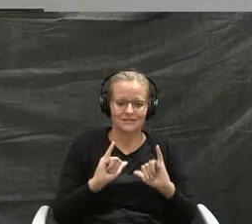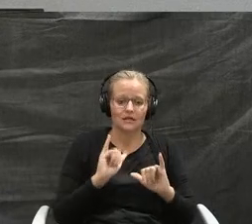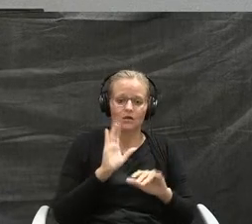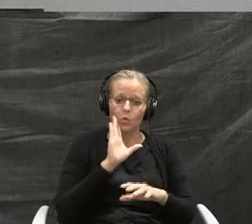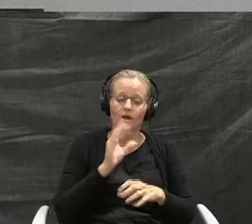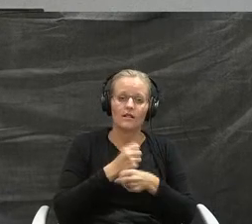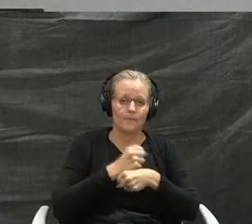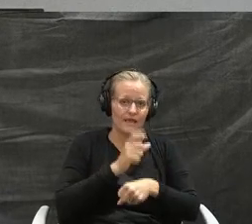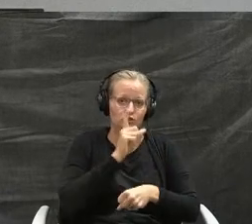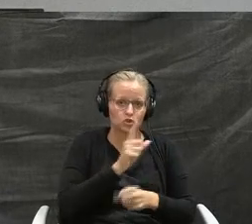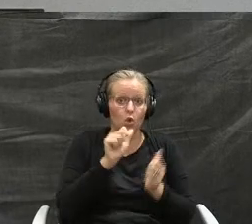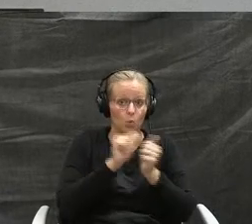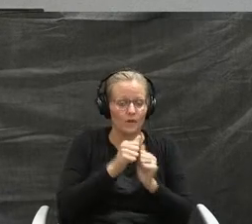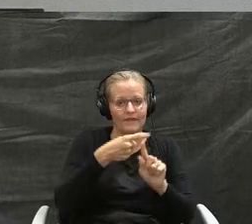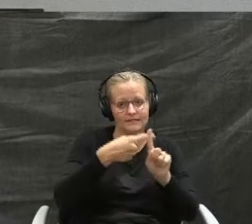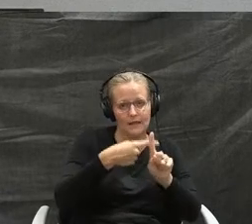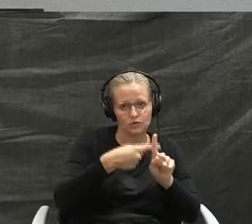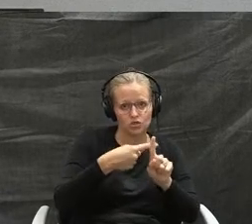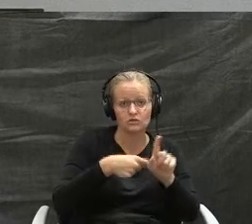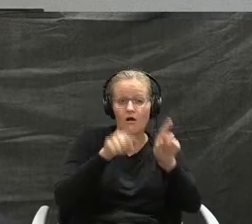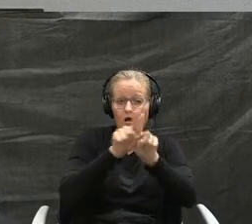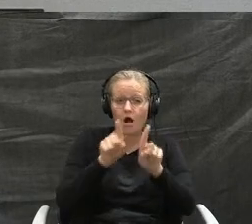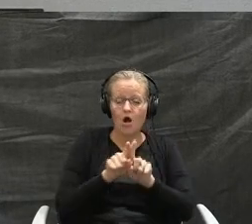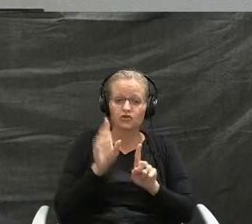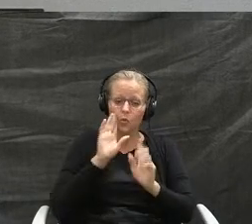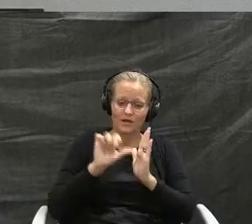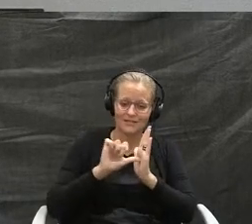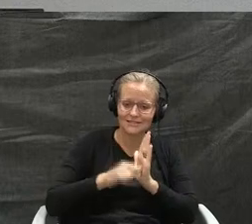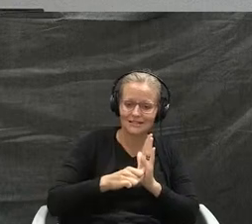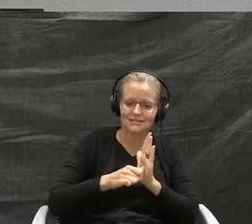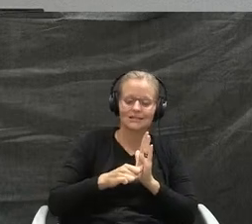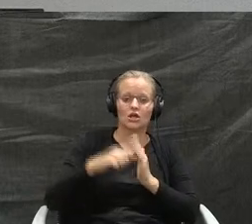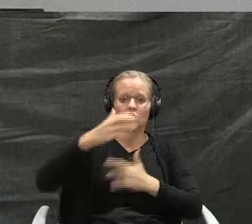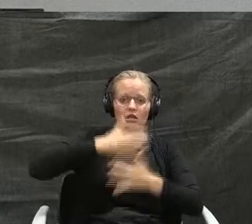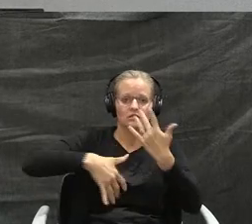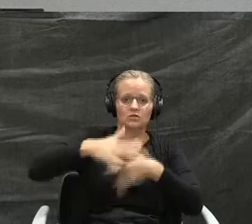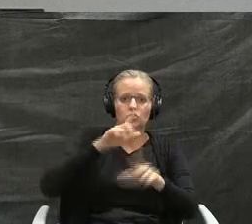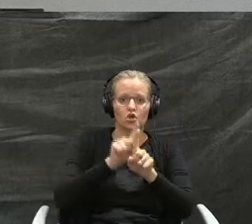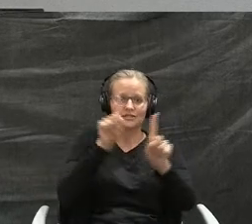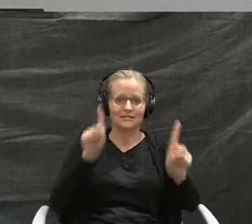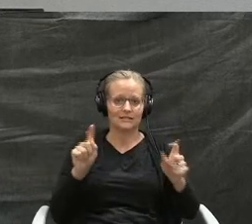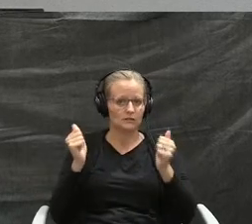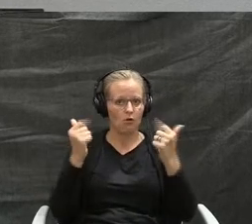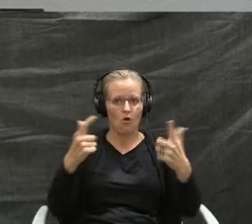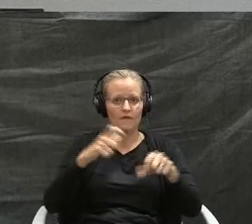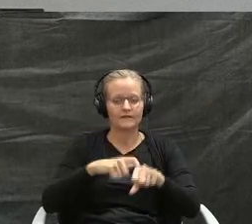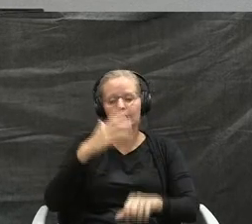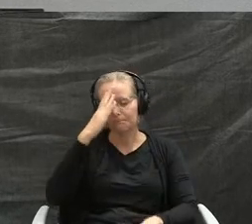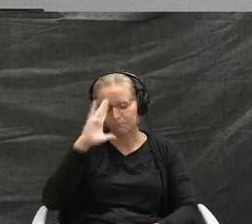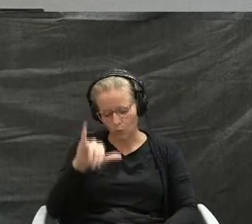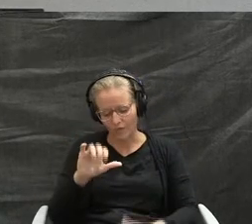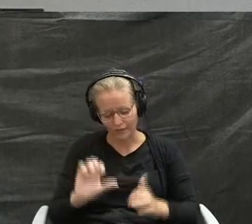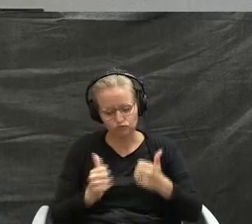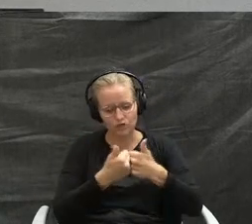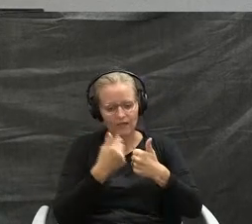We're also going to insist on social distance in at all Times Now that's a challenge for many younger children and middle